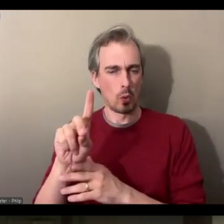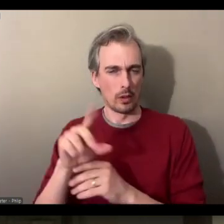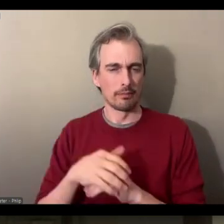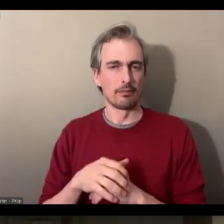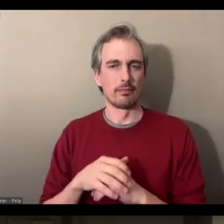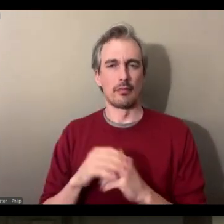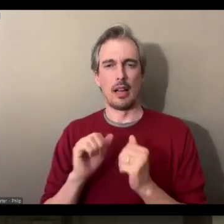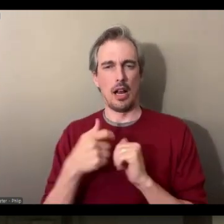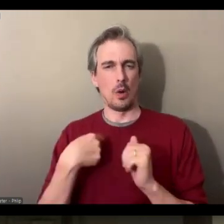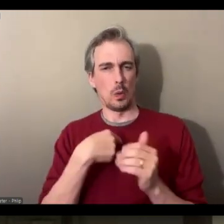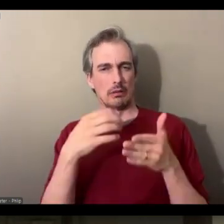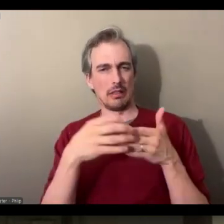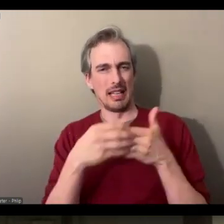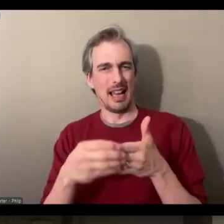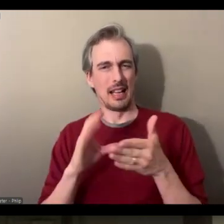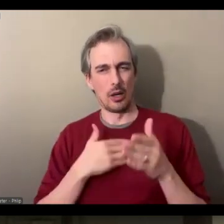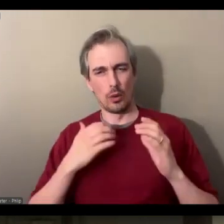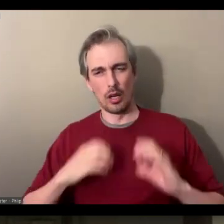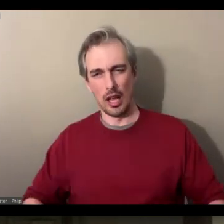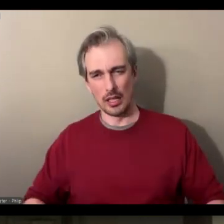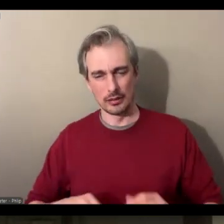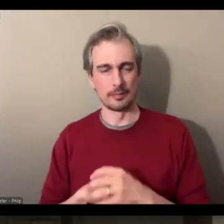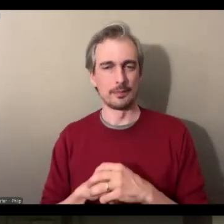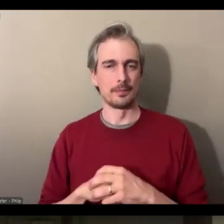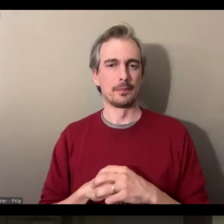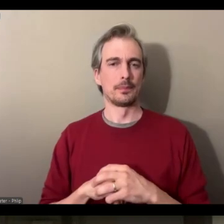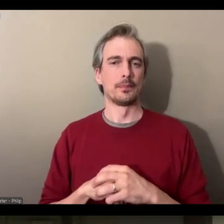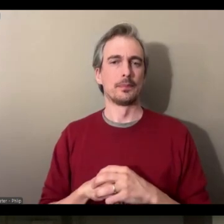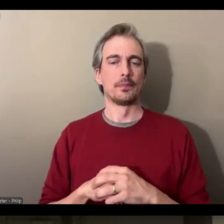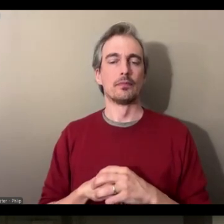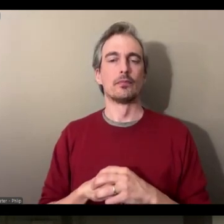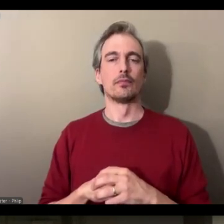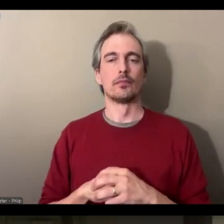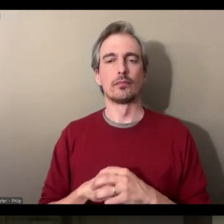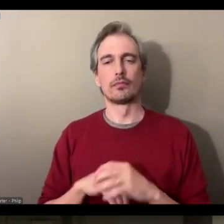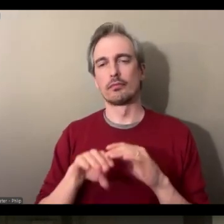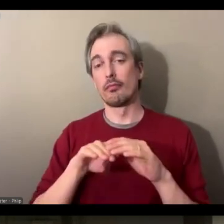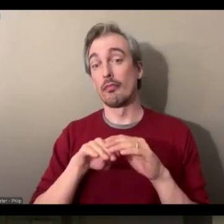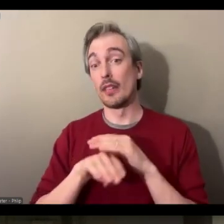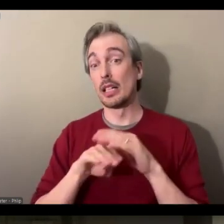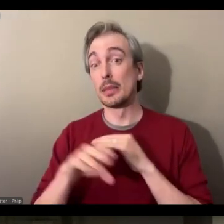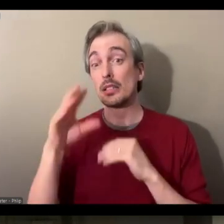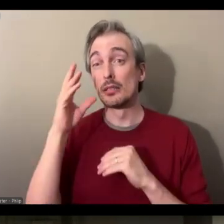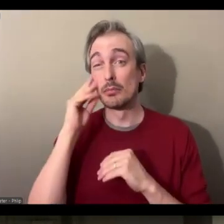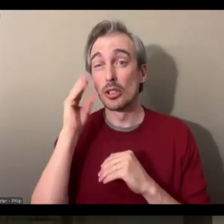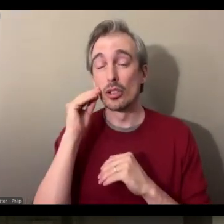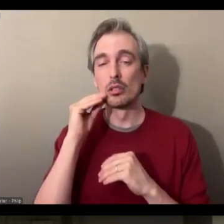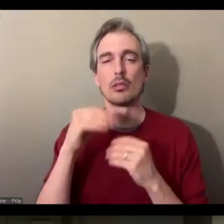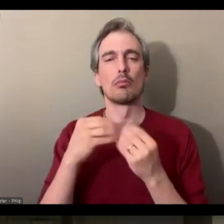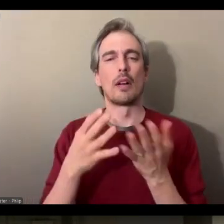to was: Accessible experiences deliver a better experience for all users. And that's something